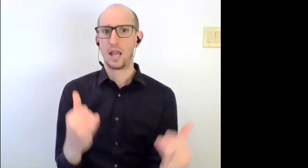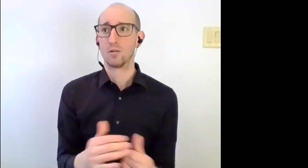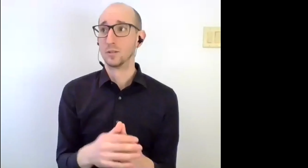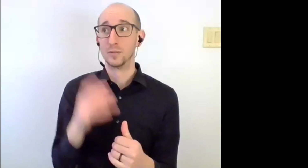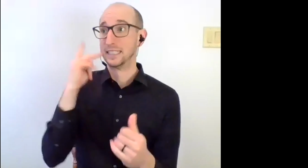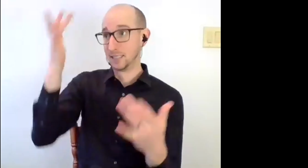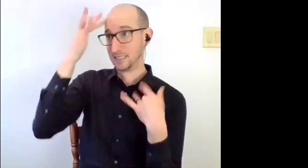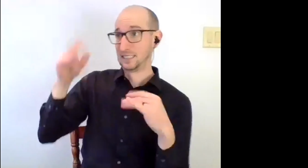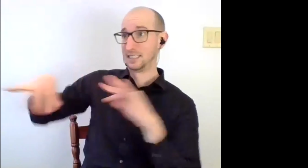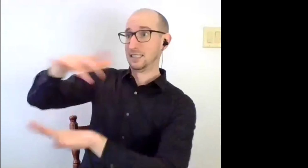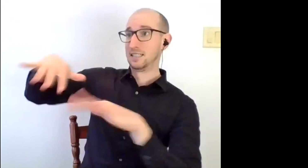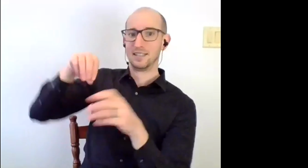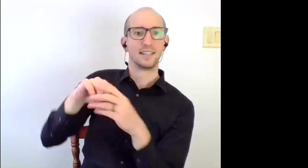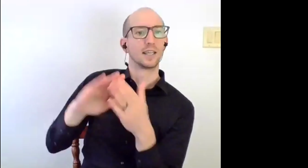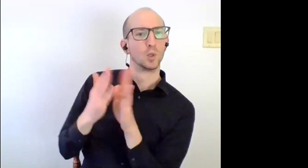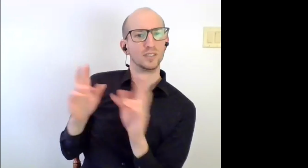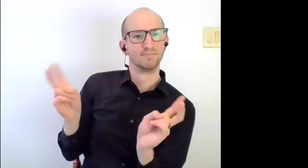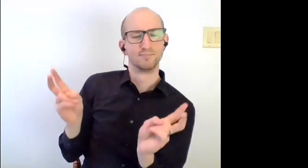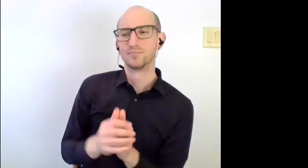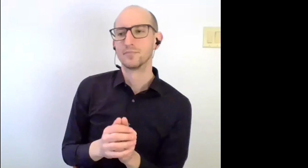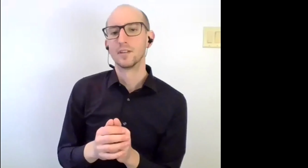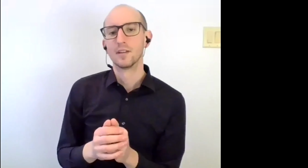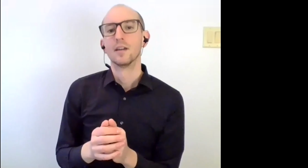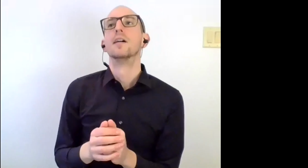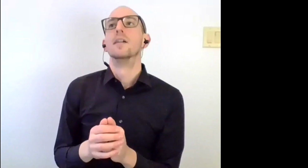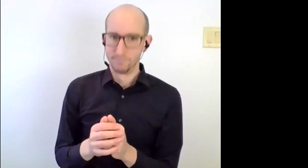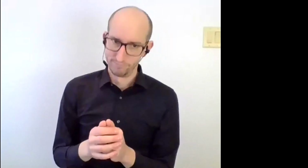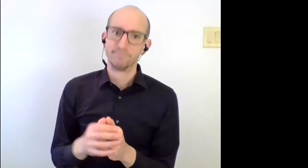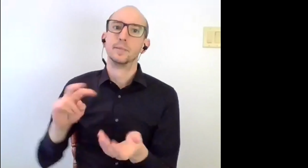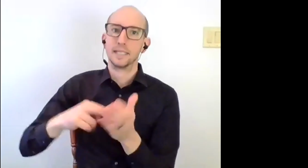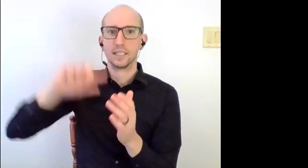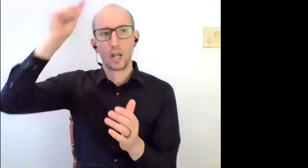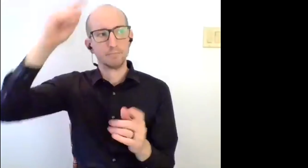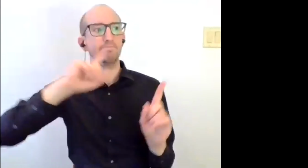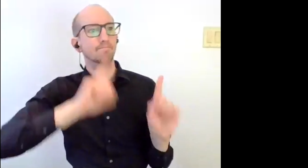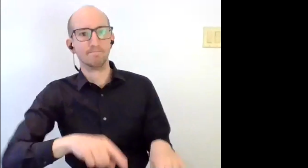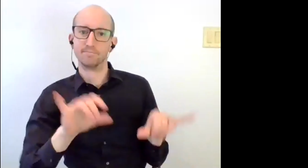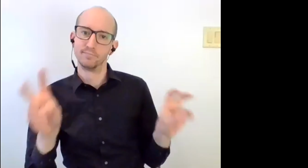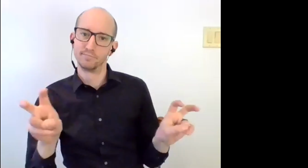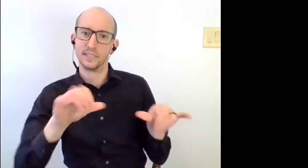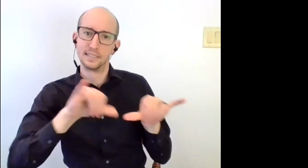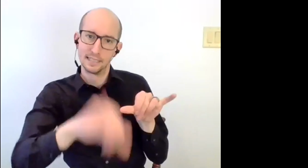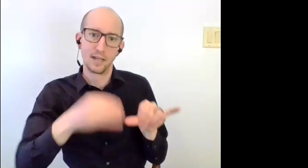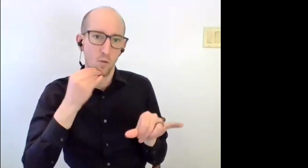» I think within of the things happening now is that because the virus is out in the community, this is why the